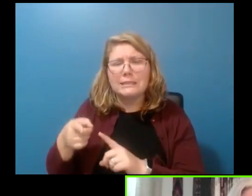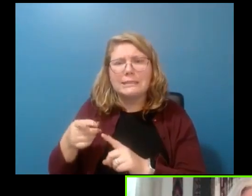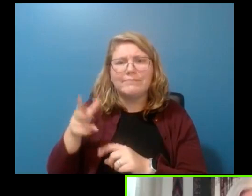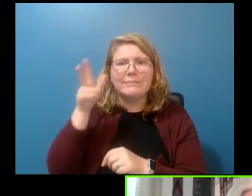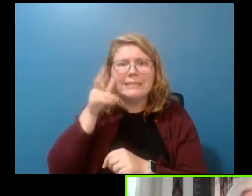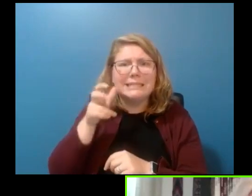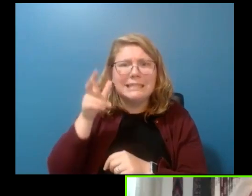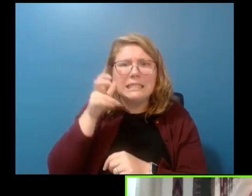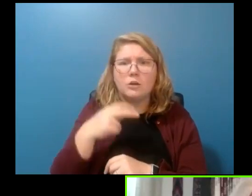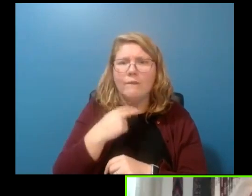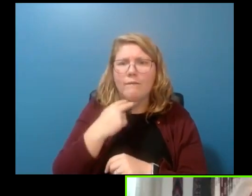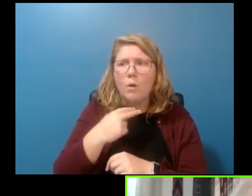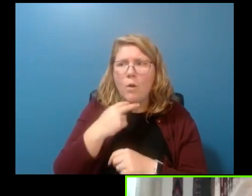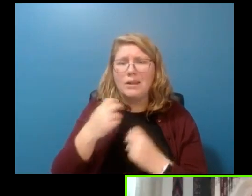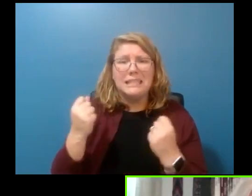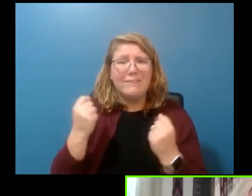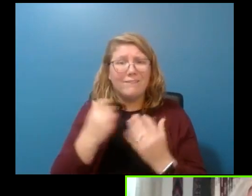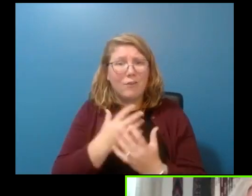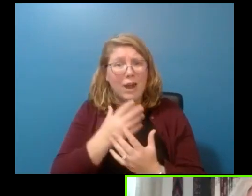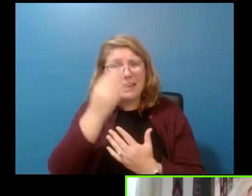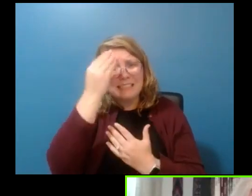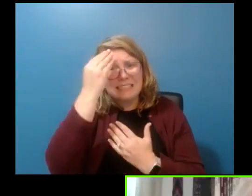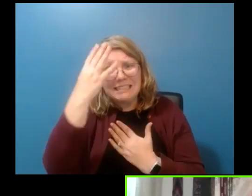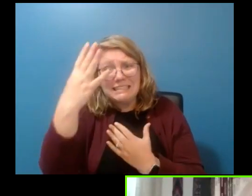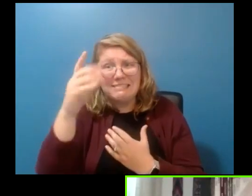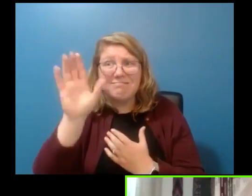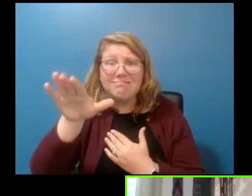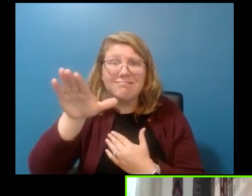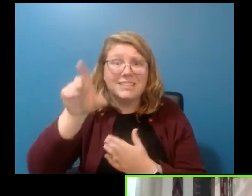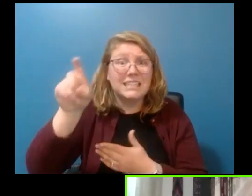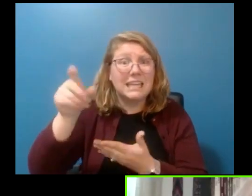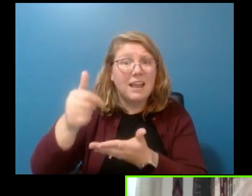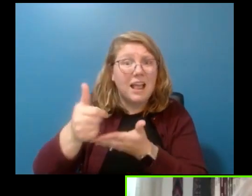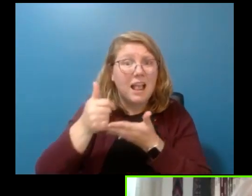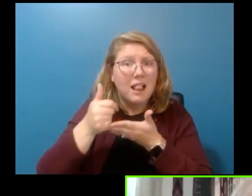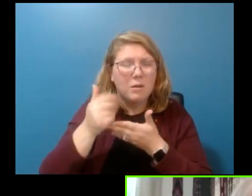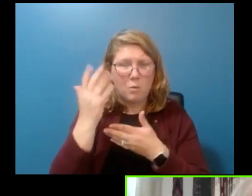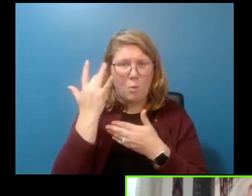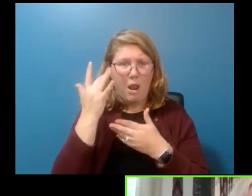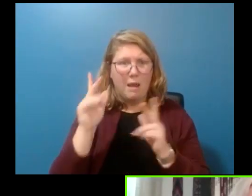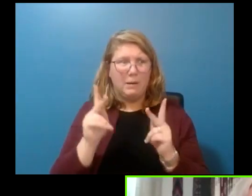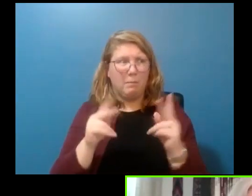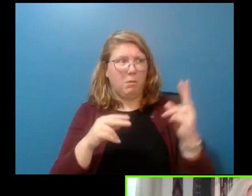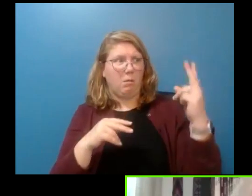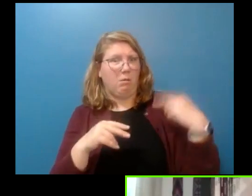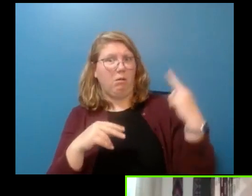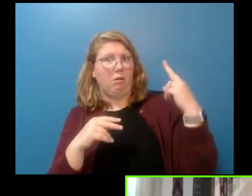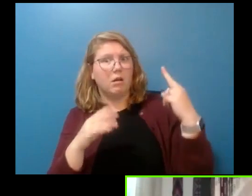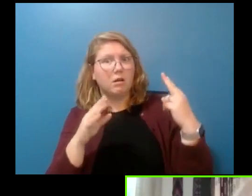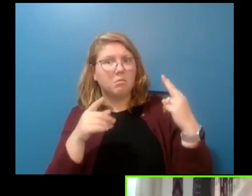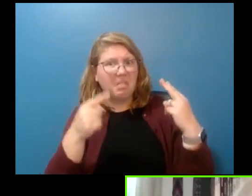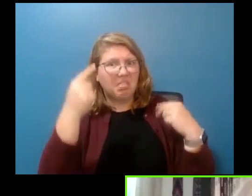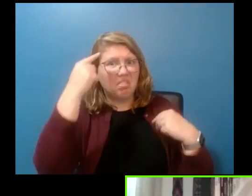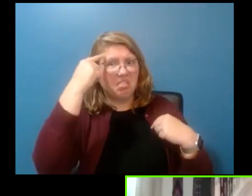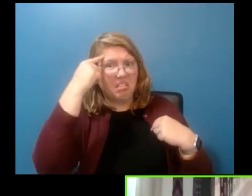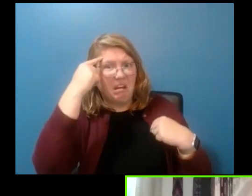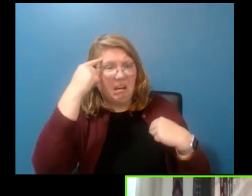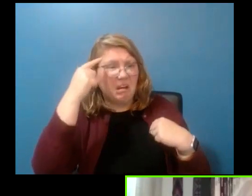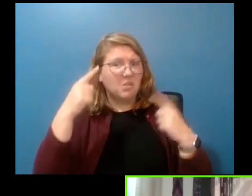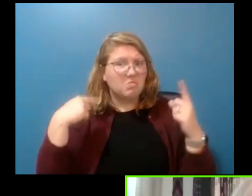heart disease. And any civil and human rights movement takes over their language, right? I am old enough that when I went into the